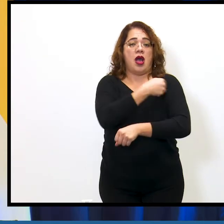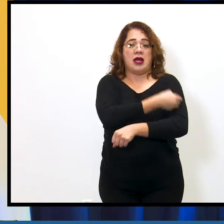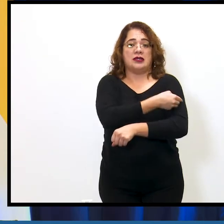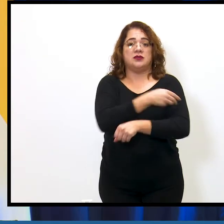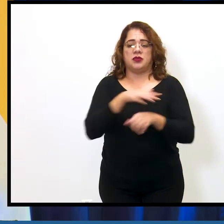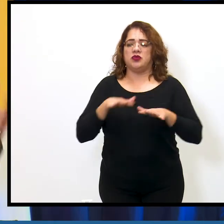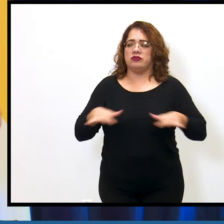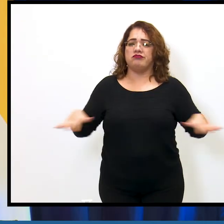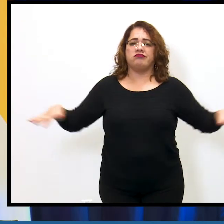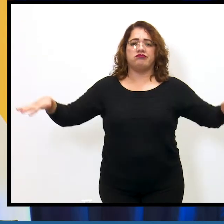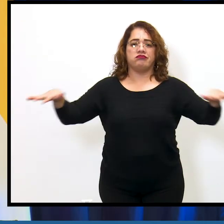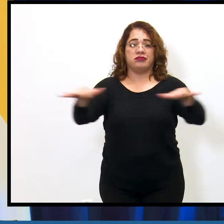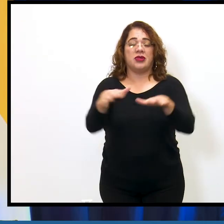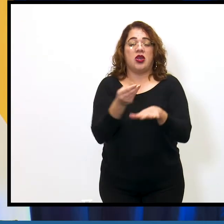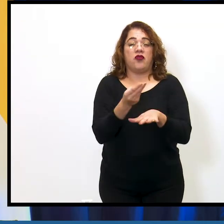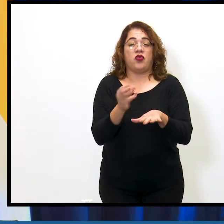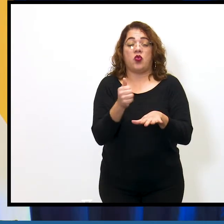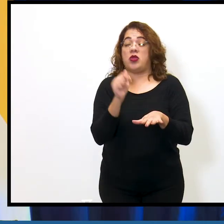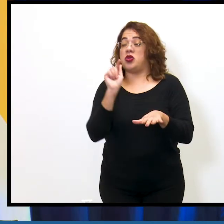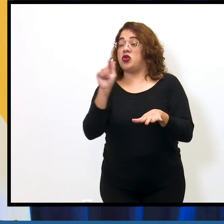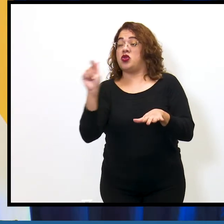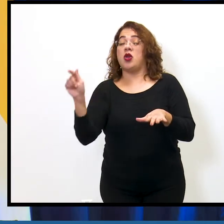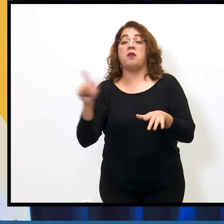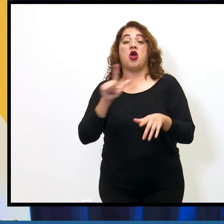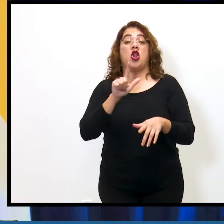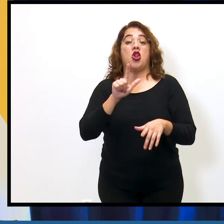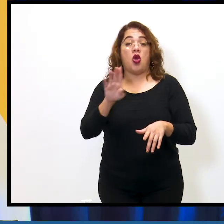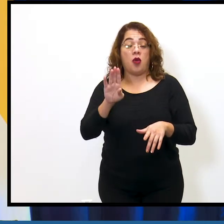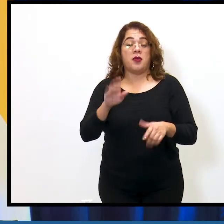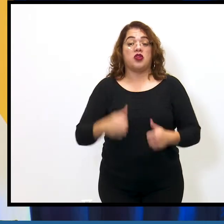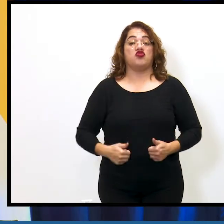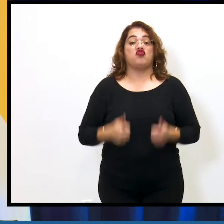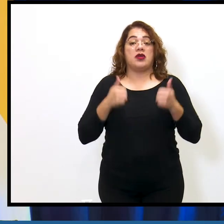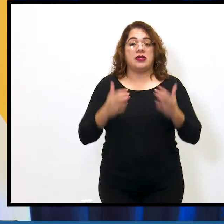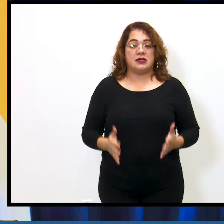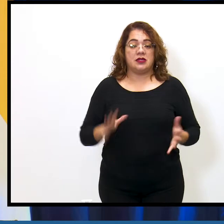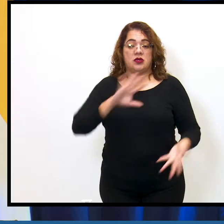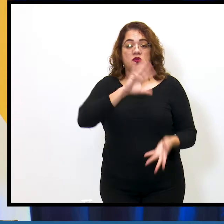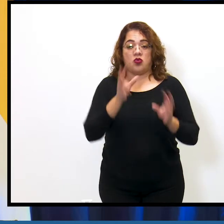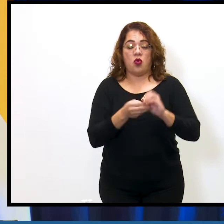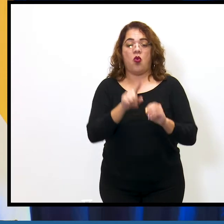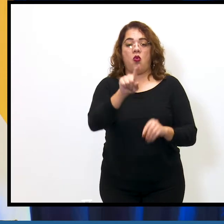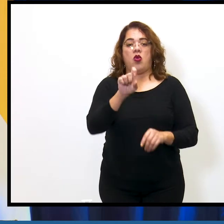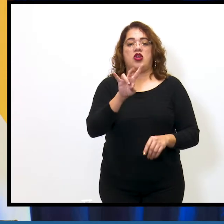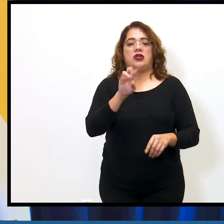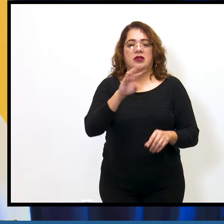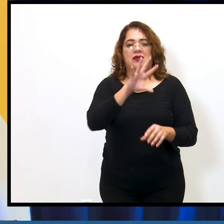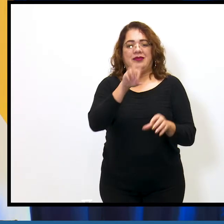that are some other hospitals but of Long Beach residents are 170 in hospitals and we have over a